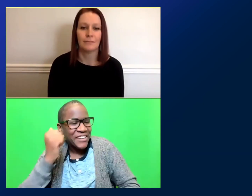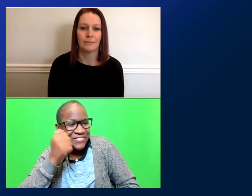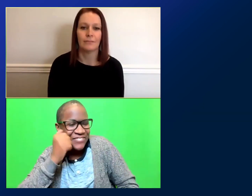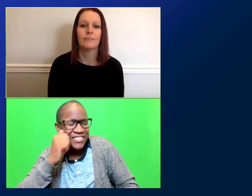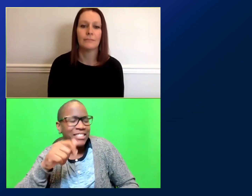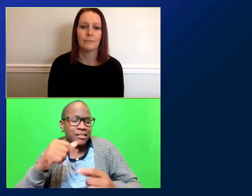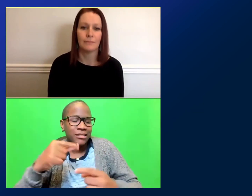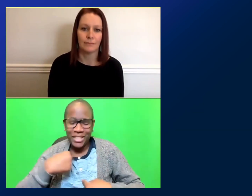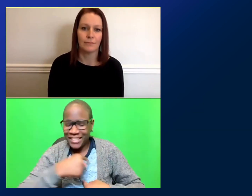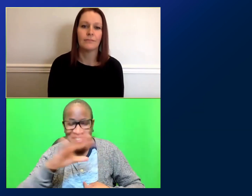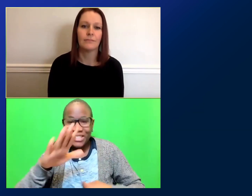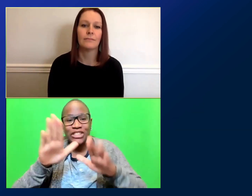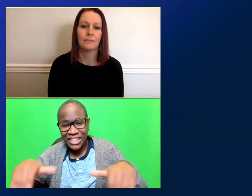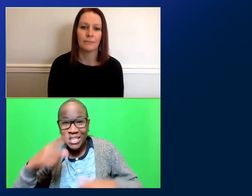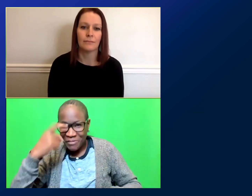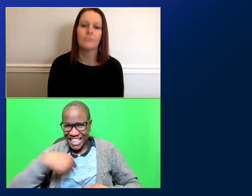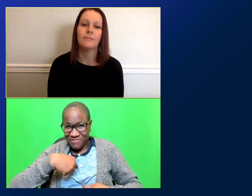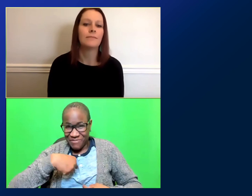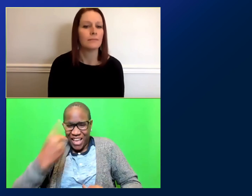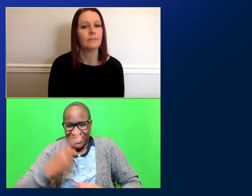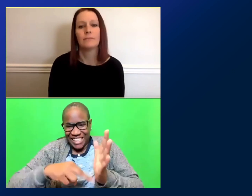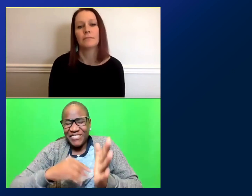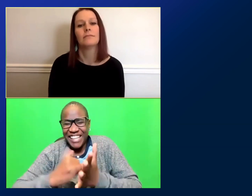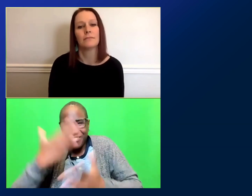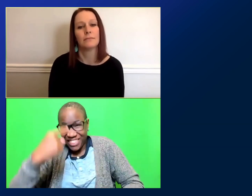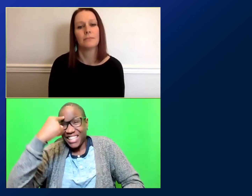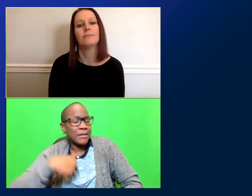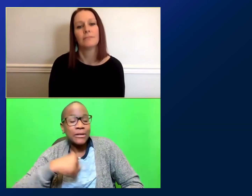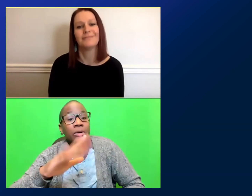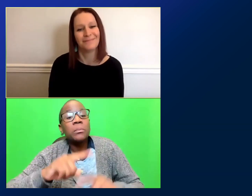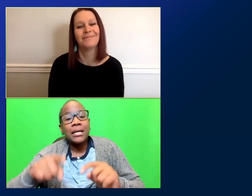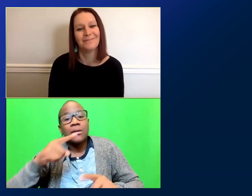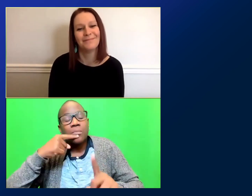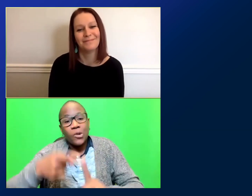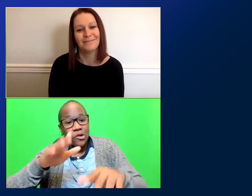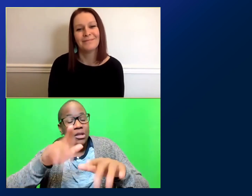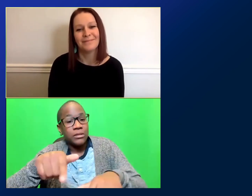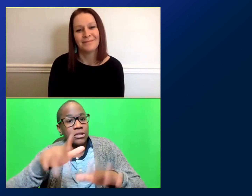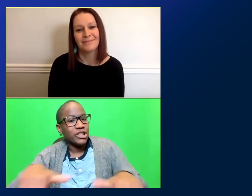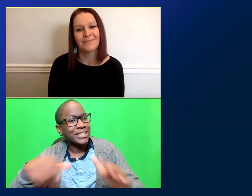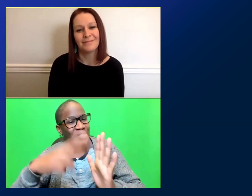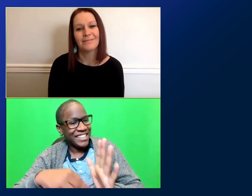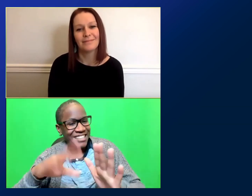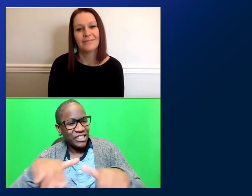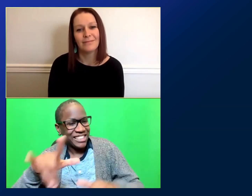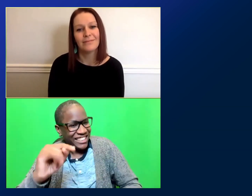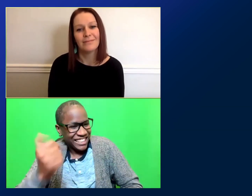up and it's important that we be mindful of what we're saying and what our children are consuming